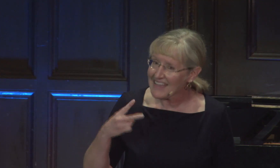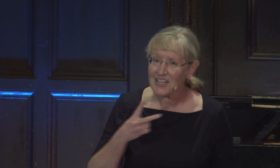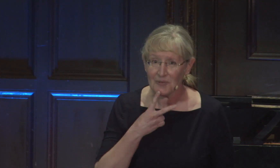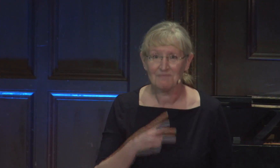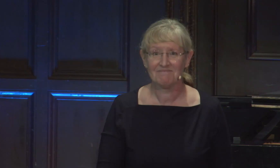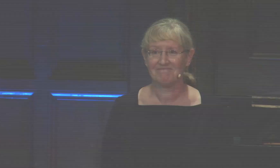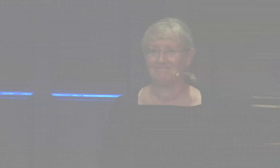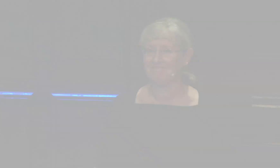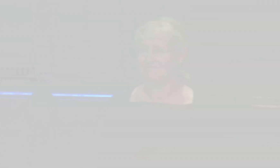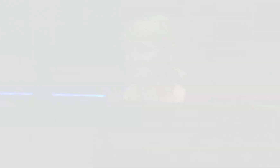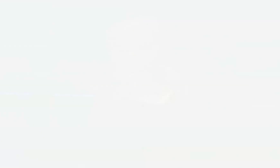Thank you.